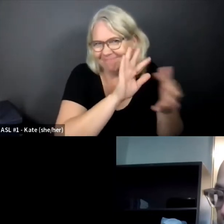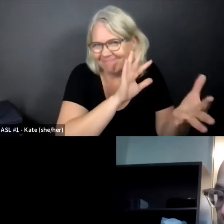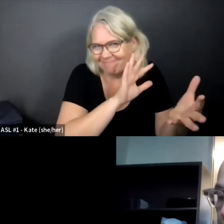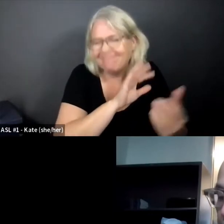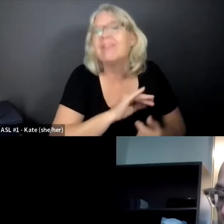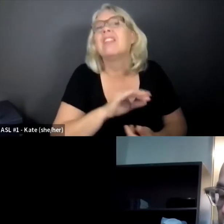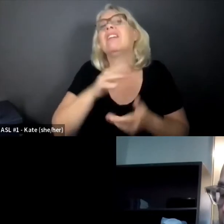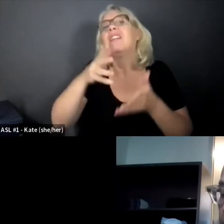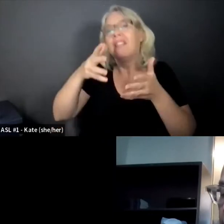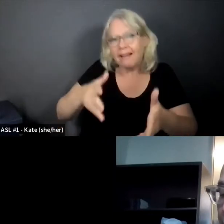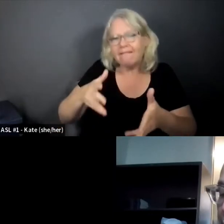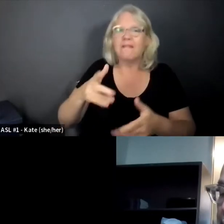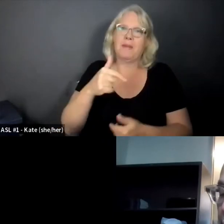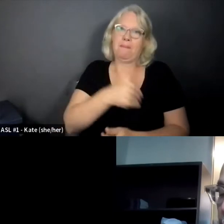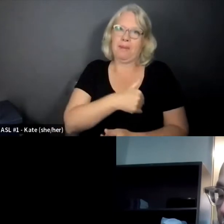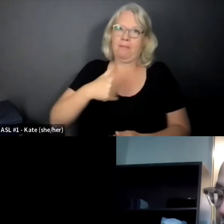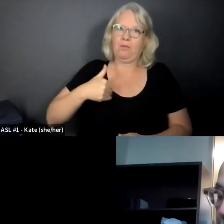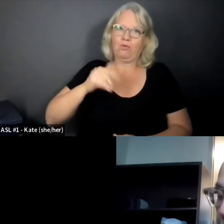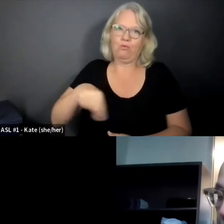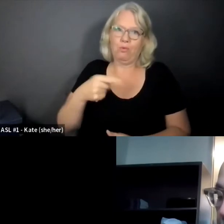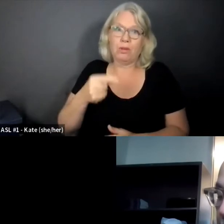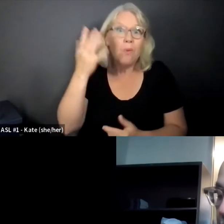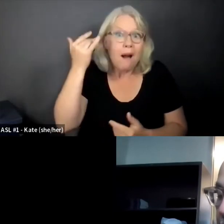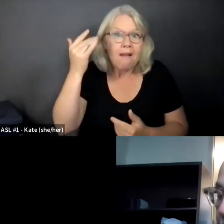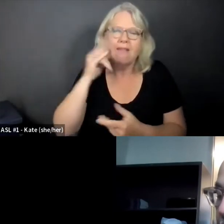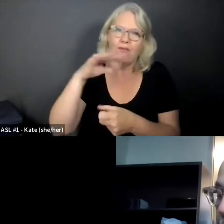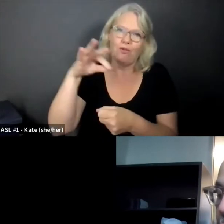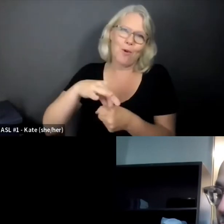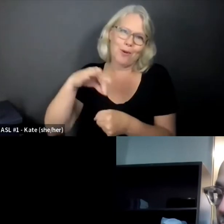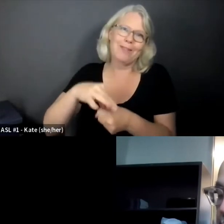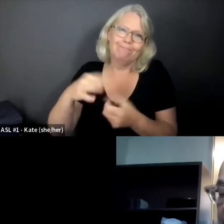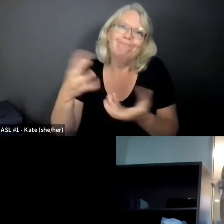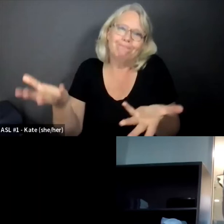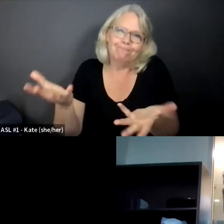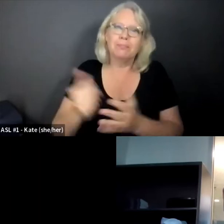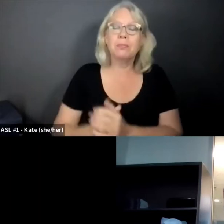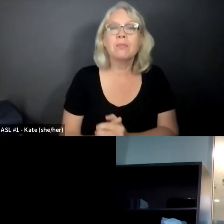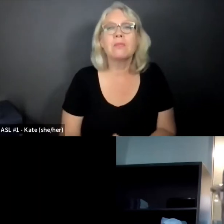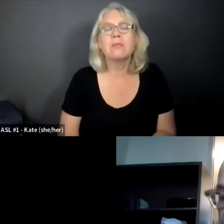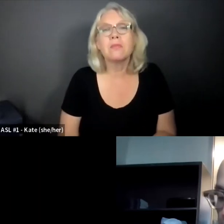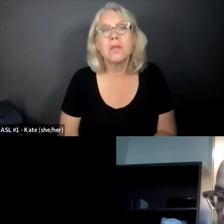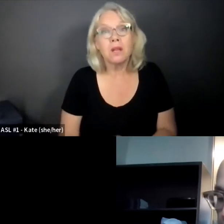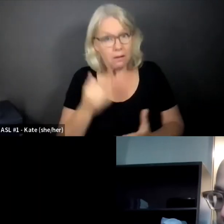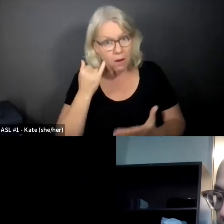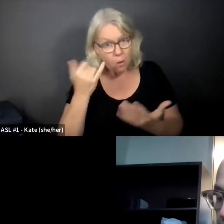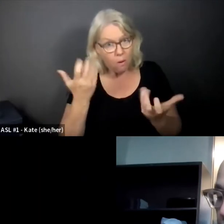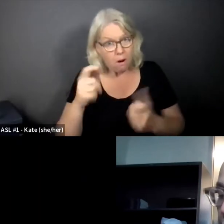TO ASK A QUESTION, PLEASE USE THE RAISED HAND FEATURE IN ZOOM.